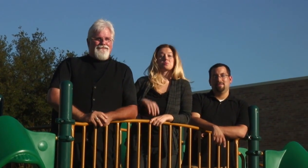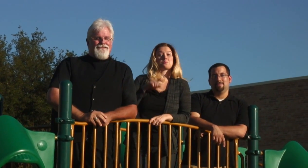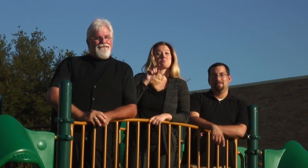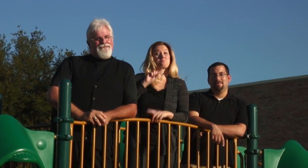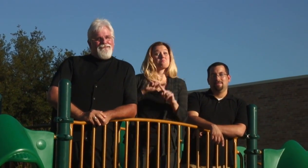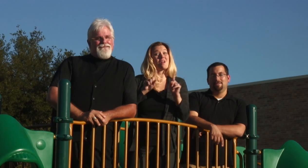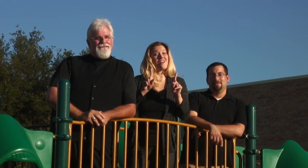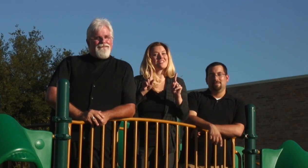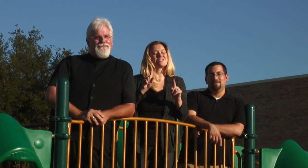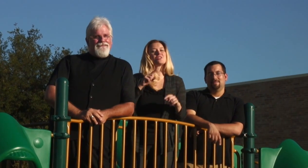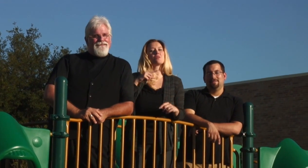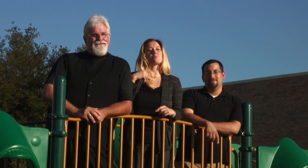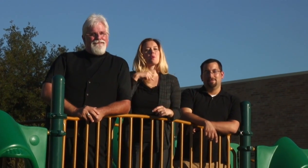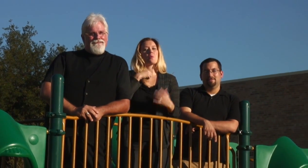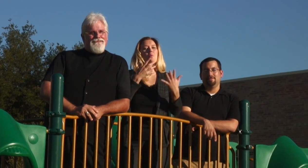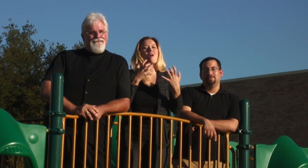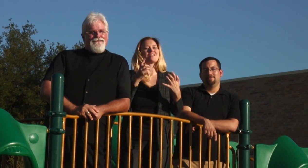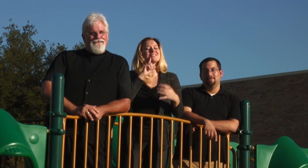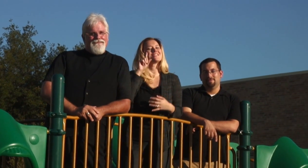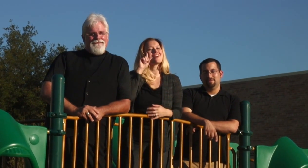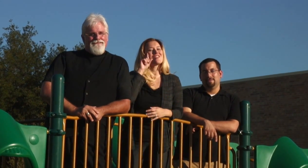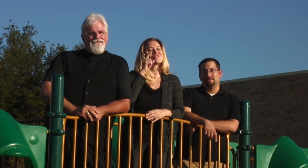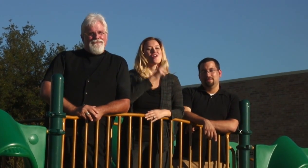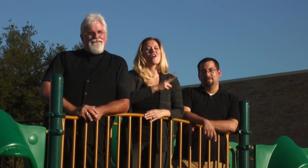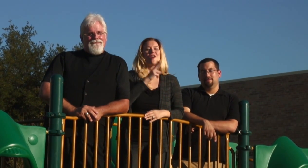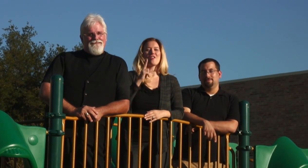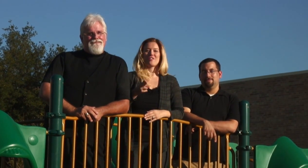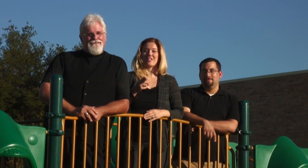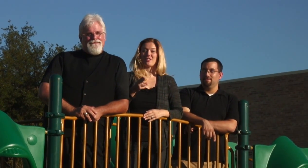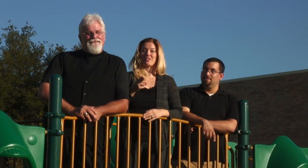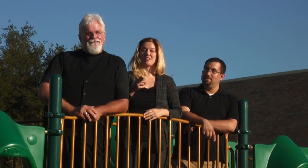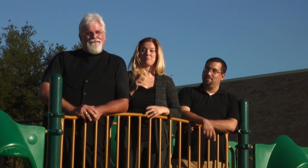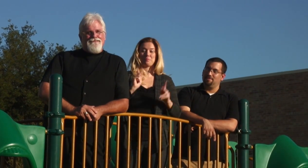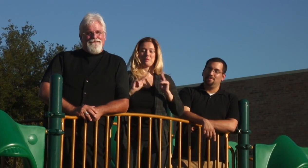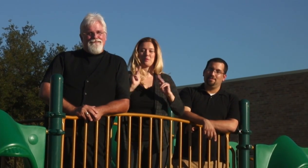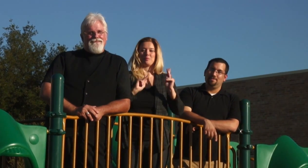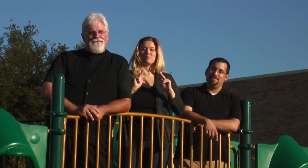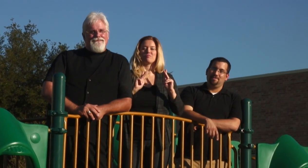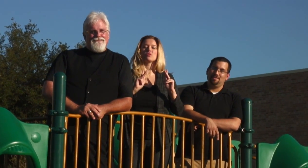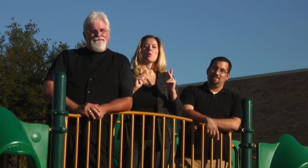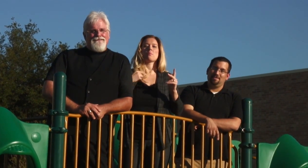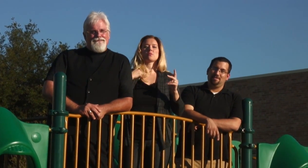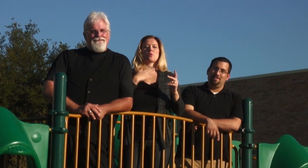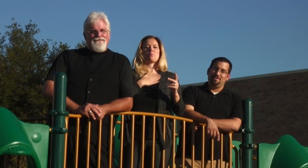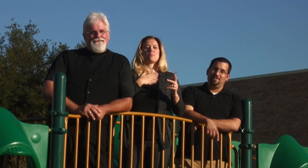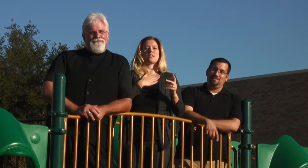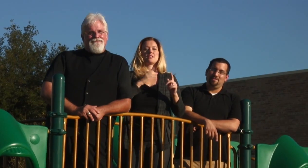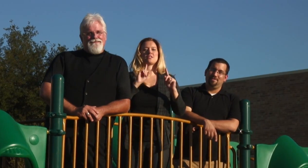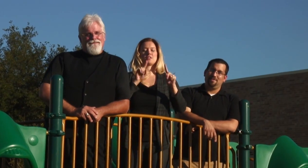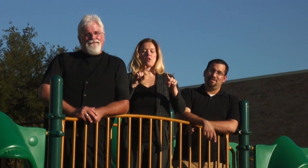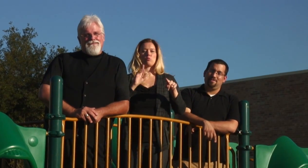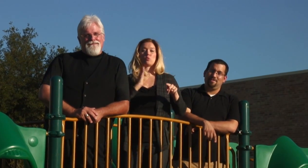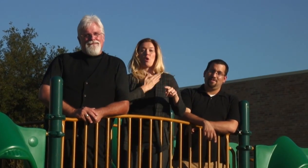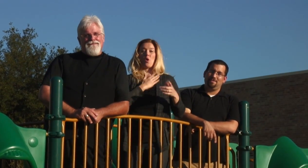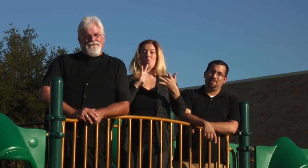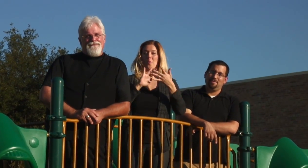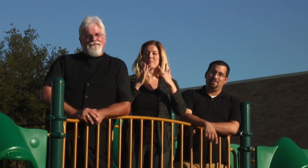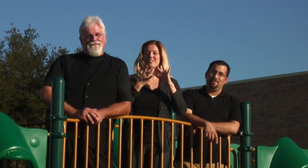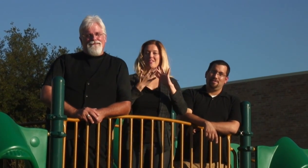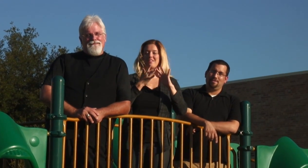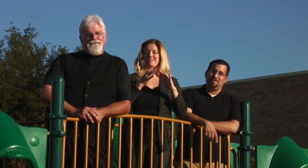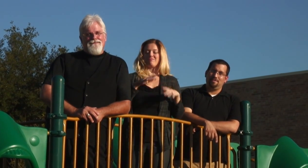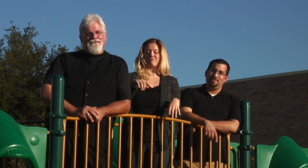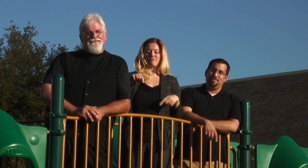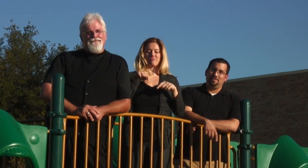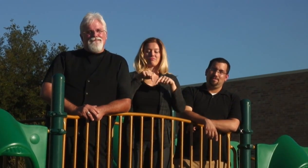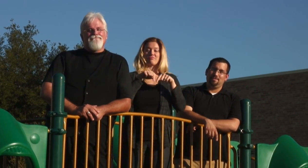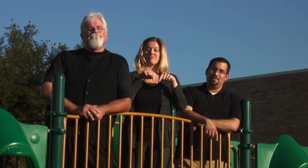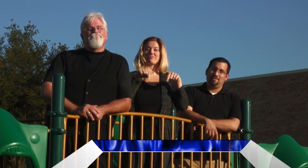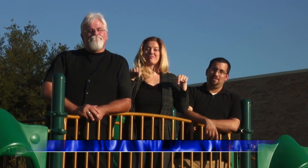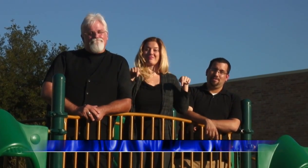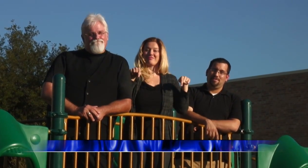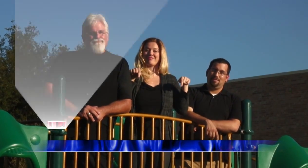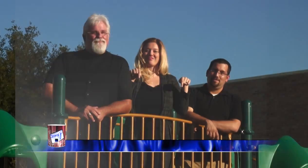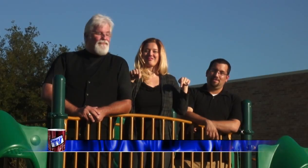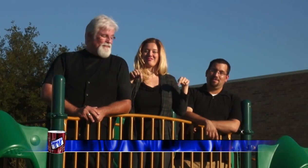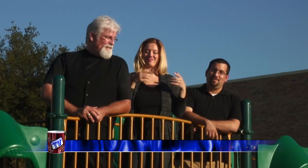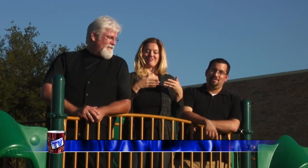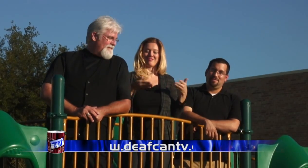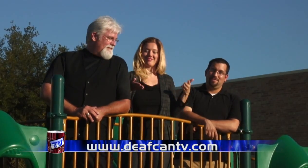Candice: But we do want deaf and hard of hearing people. So please just go to our website as